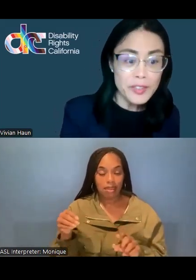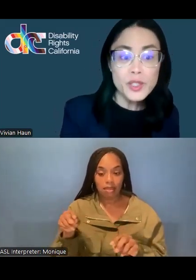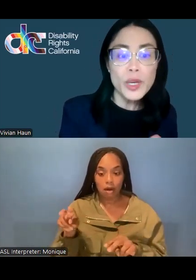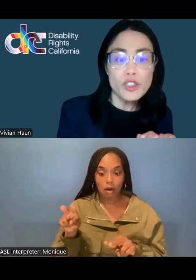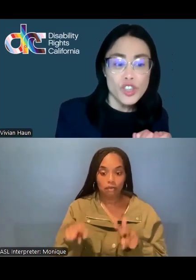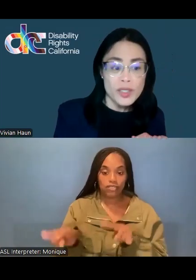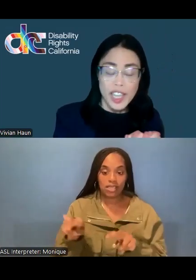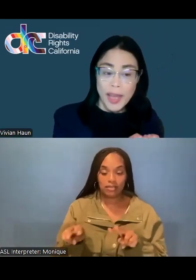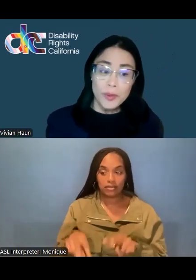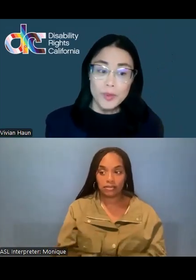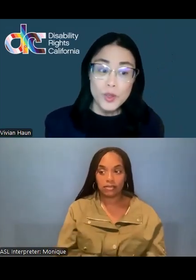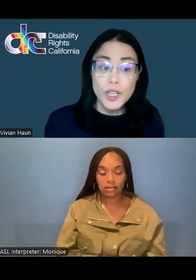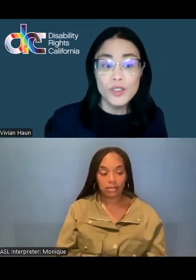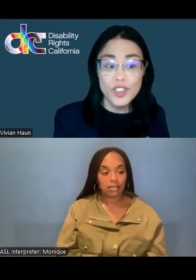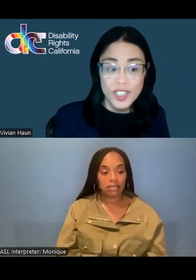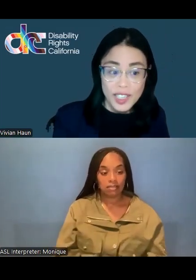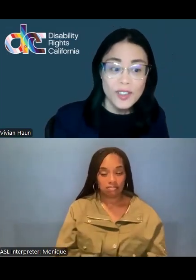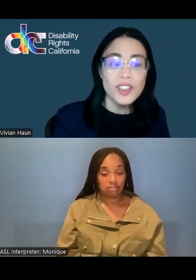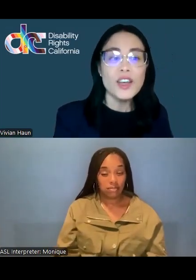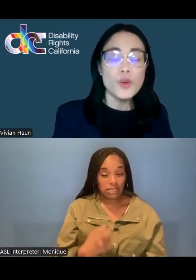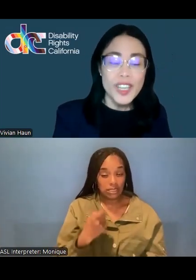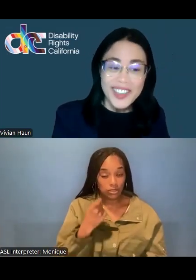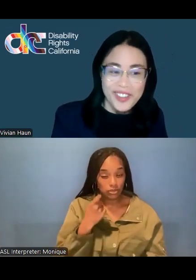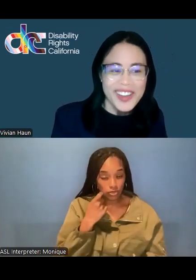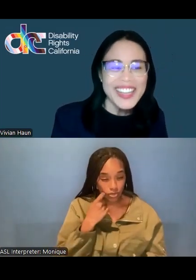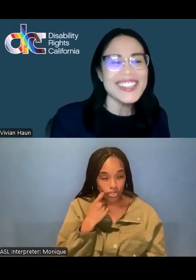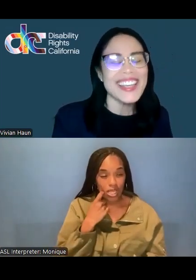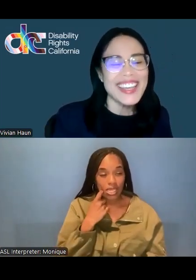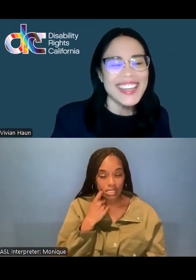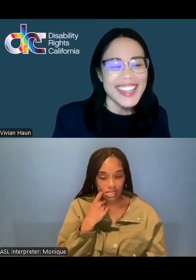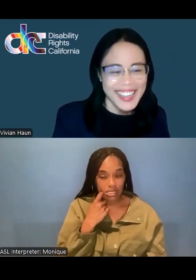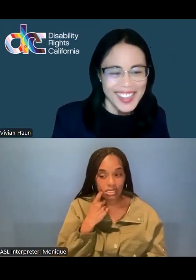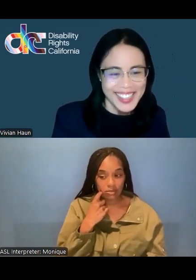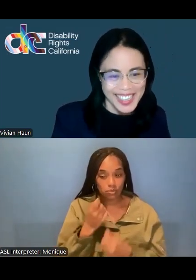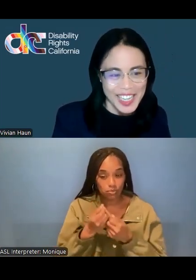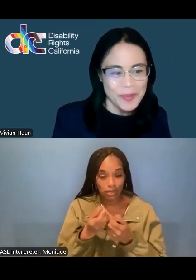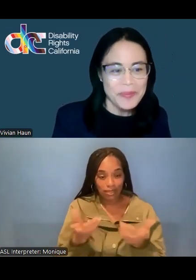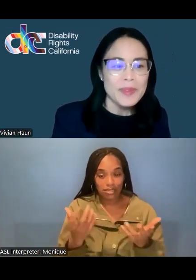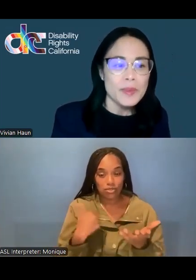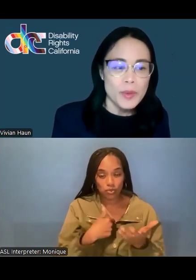And this one just came out. So we are still reading through it and analyzing it, but